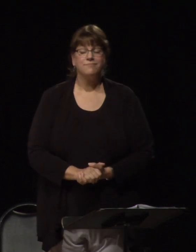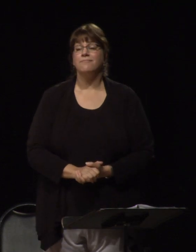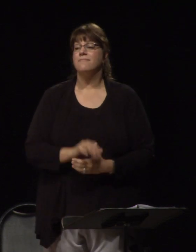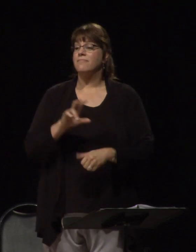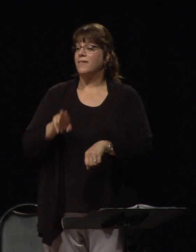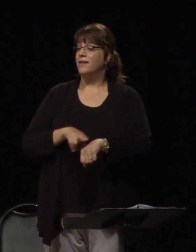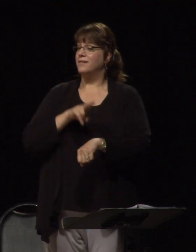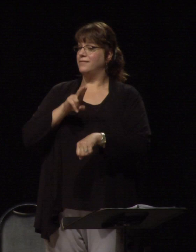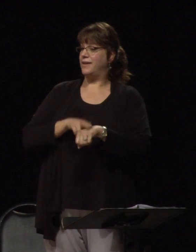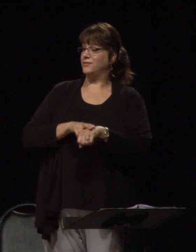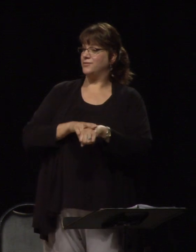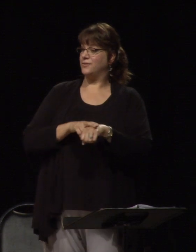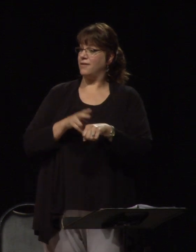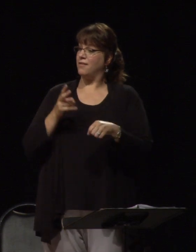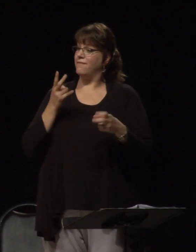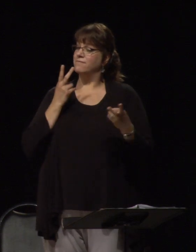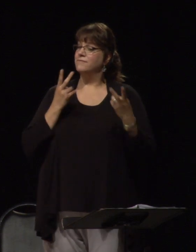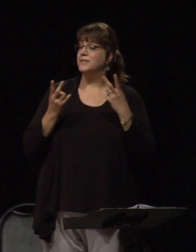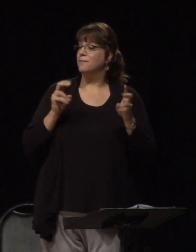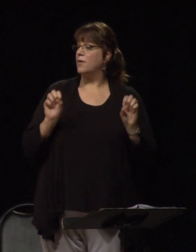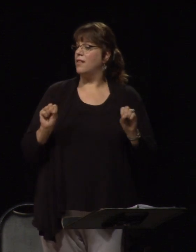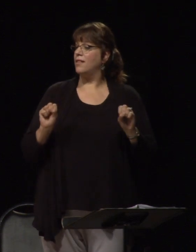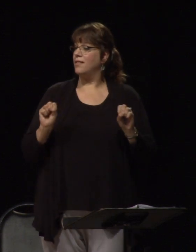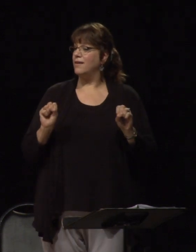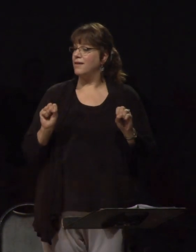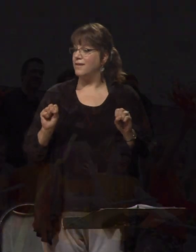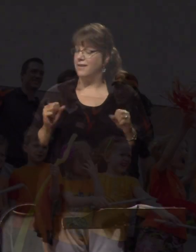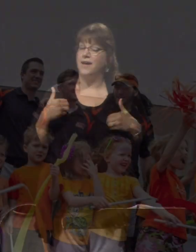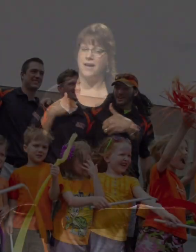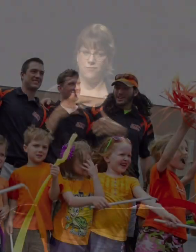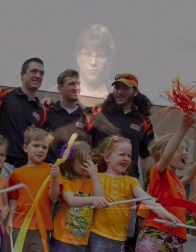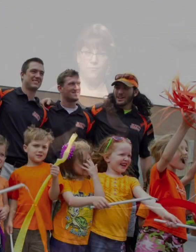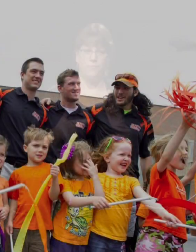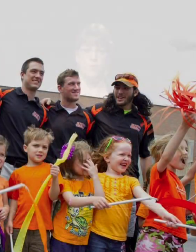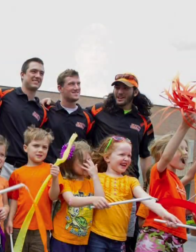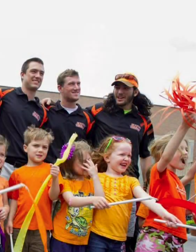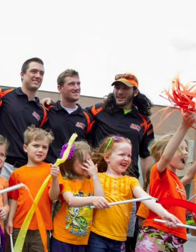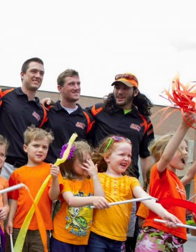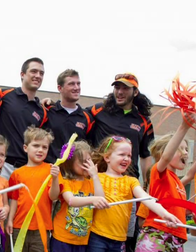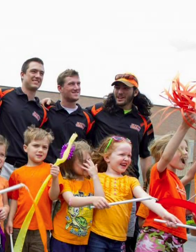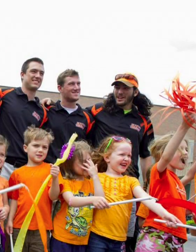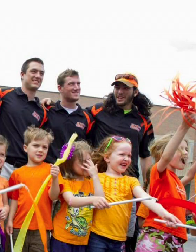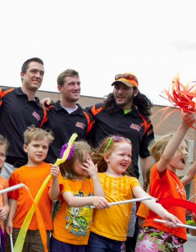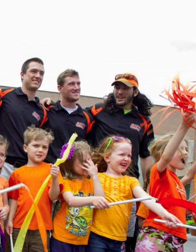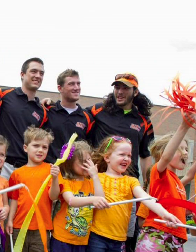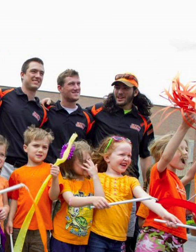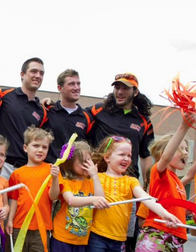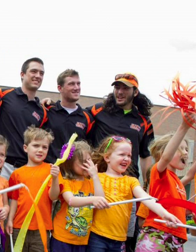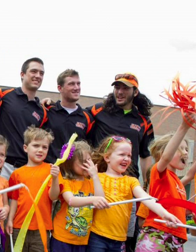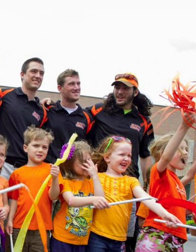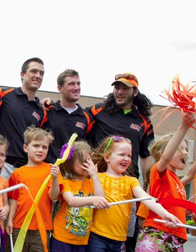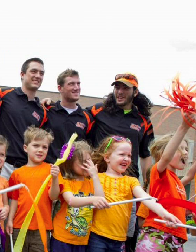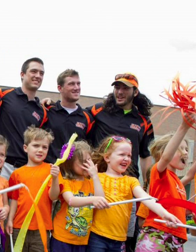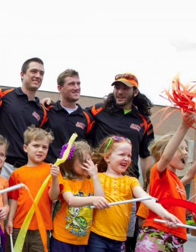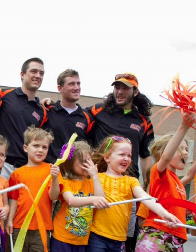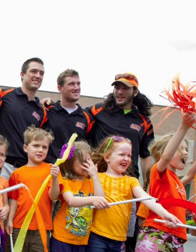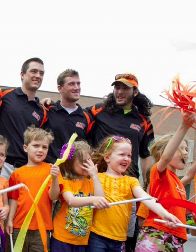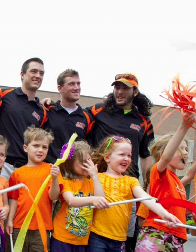PLAY IN THIS AREA. LAST YEAR, FOR EXAMPLE, OUR MEN'S LACROSSE TEAM WENT ALL THE WAY TO THE DIVISION III NATIONAL TITLE GAME.